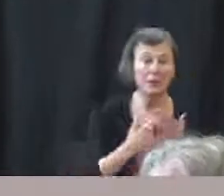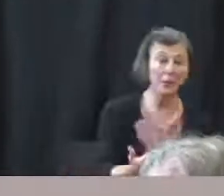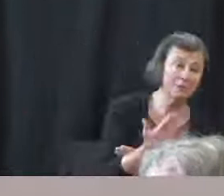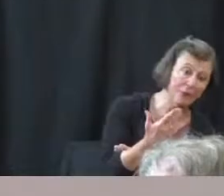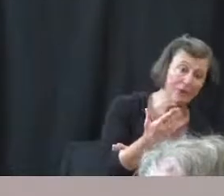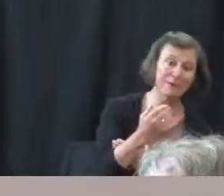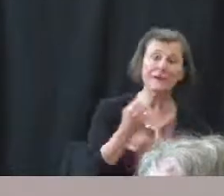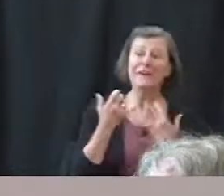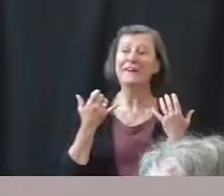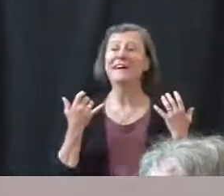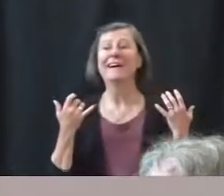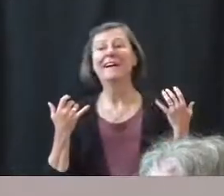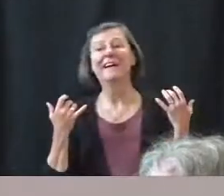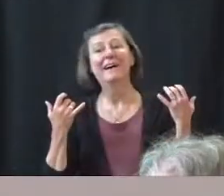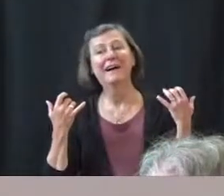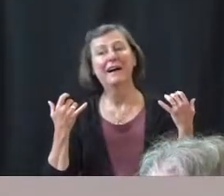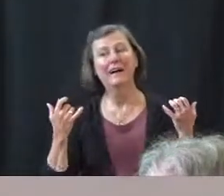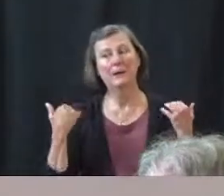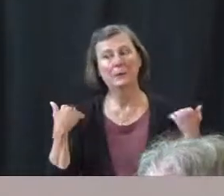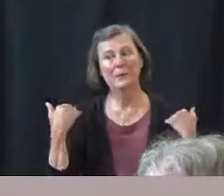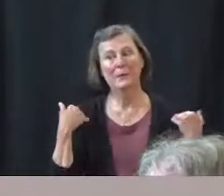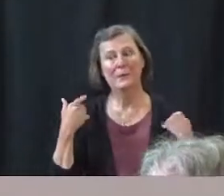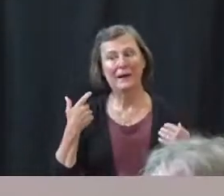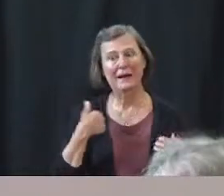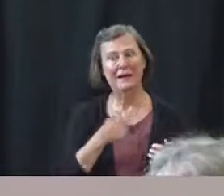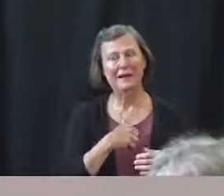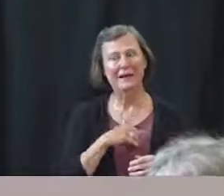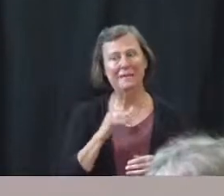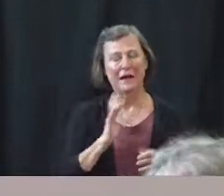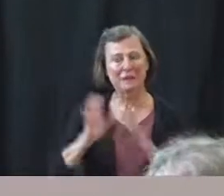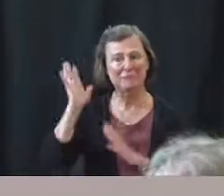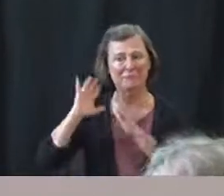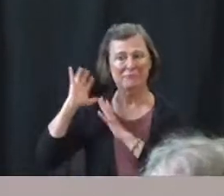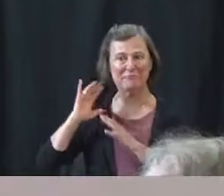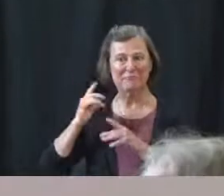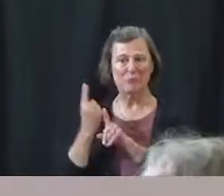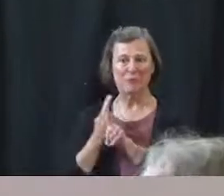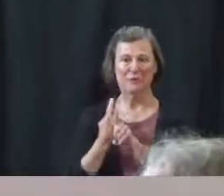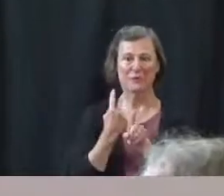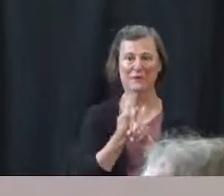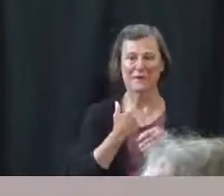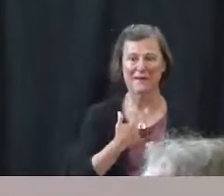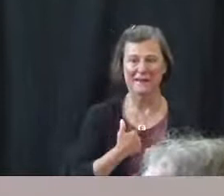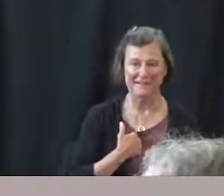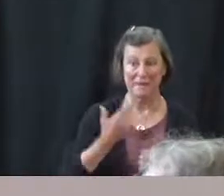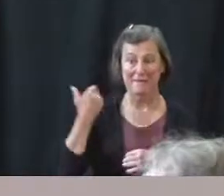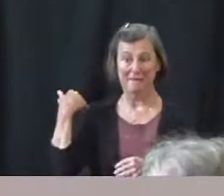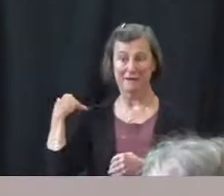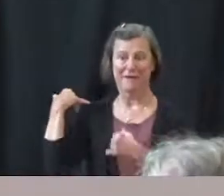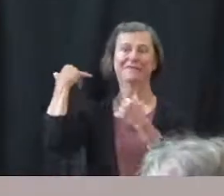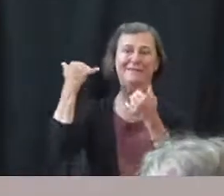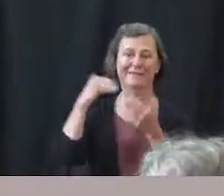So, we're having to remind ourselves of our old rituals that we used to have. But welcome to this place.